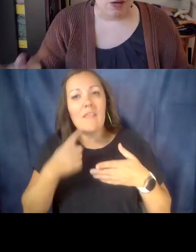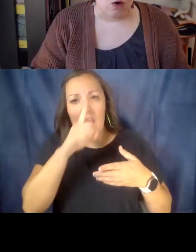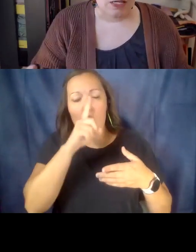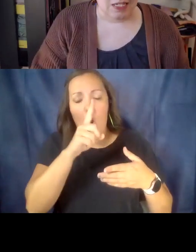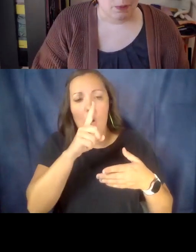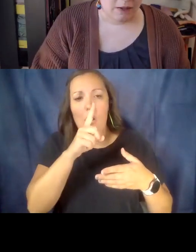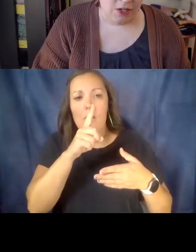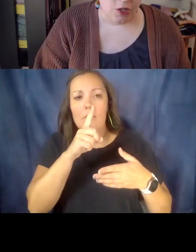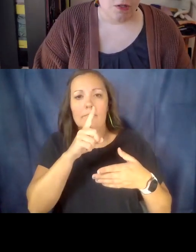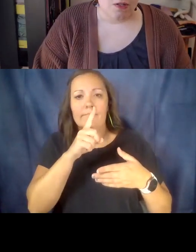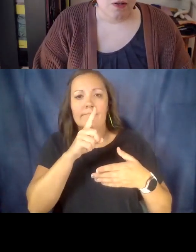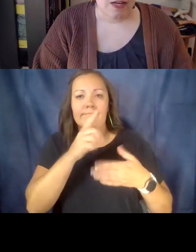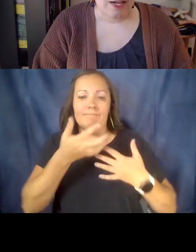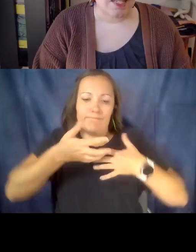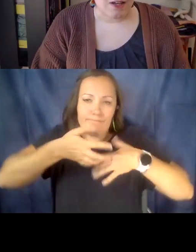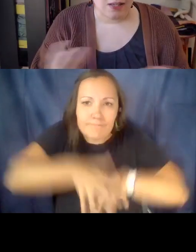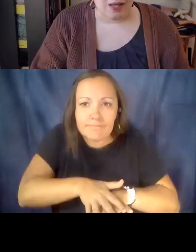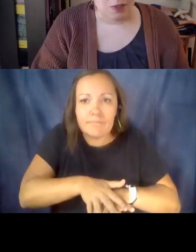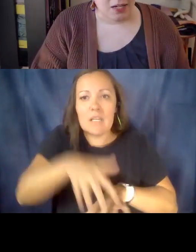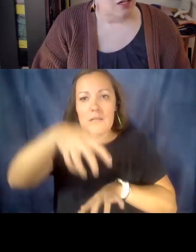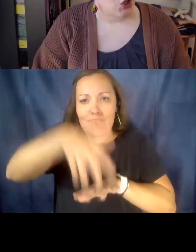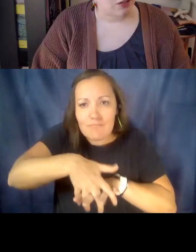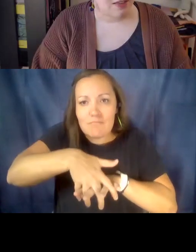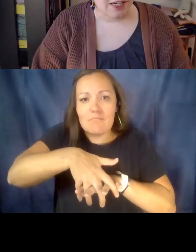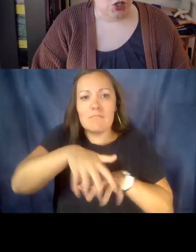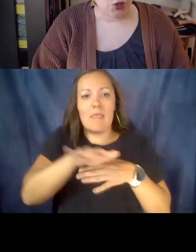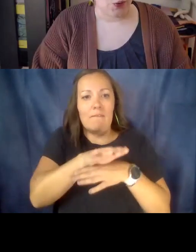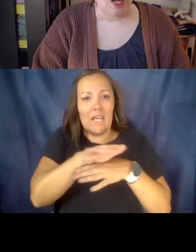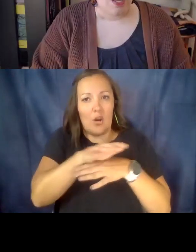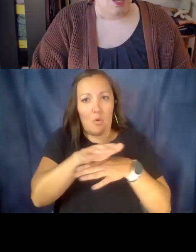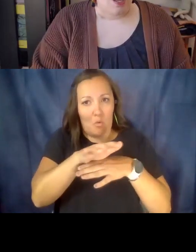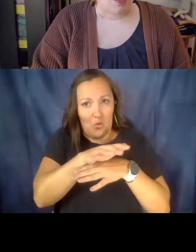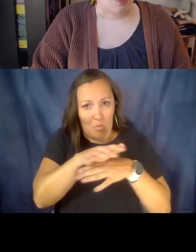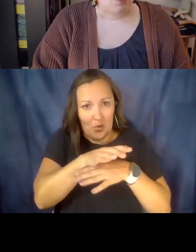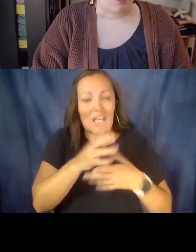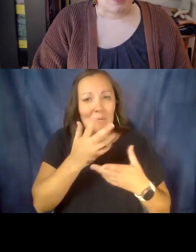about accessibility features, so they thought that was a good thing to do. And while it's not